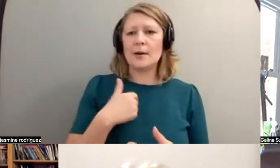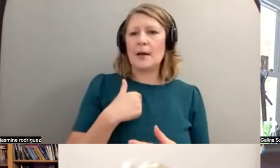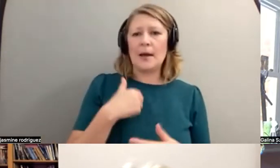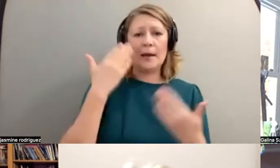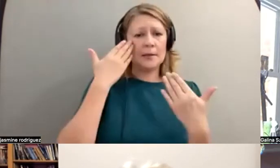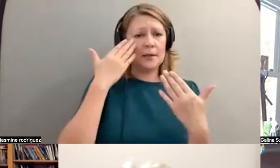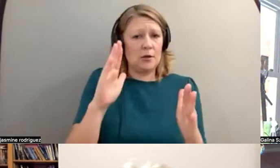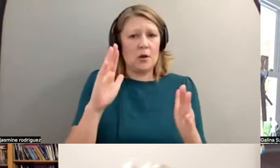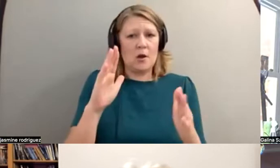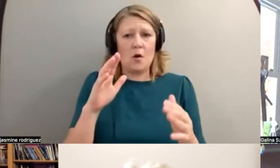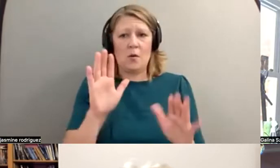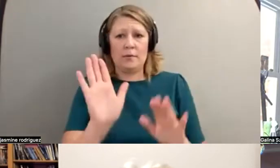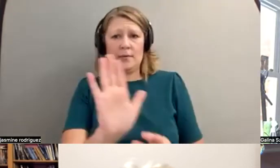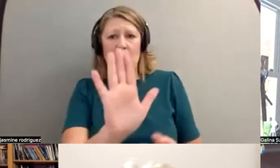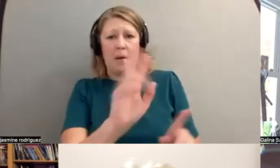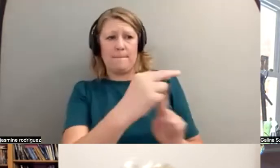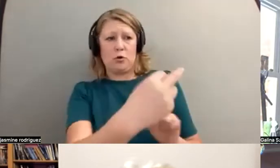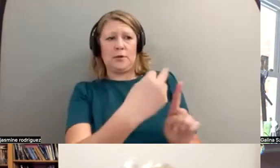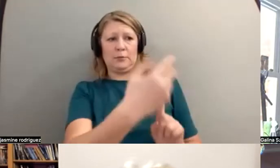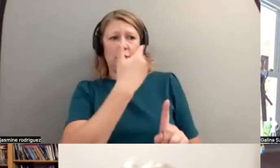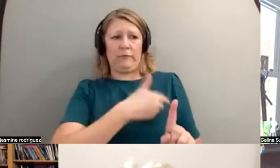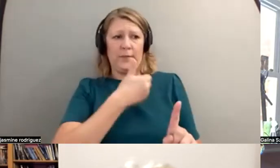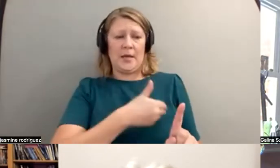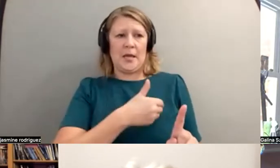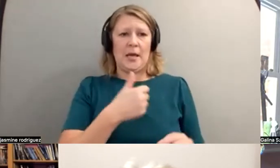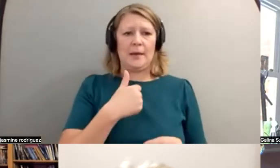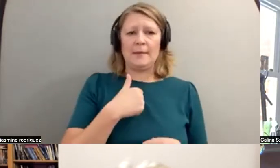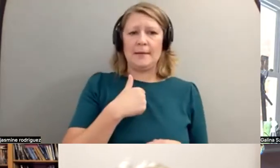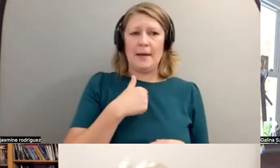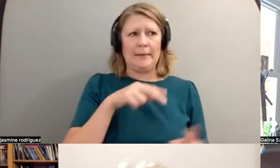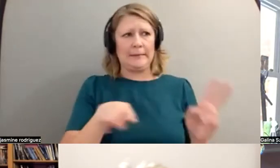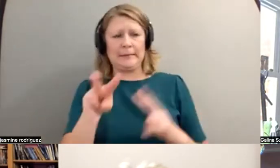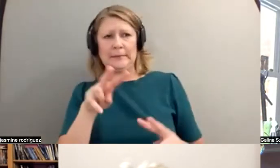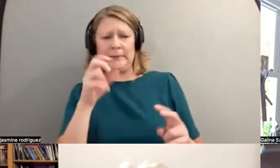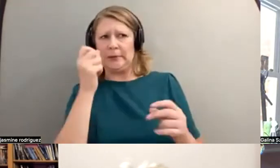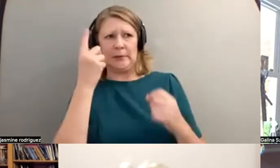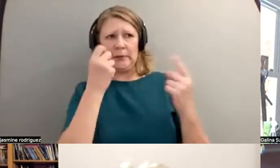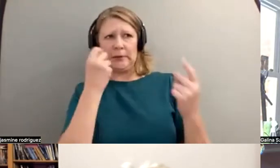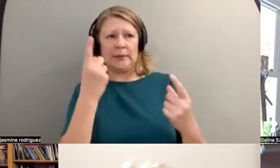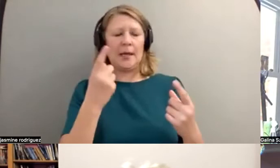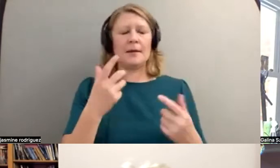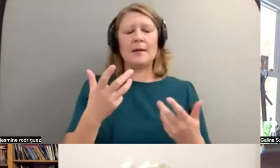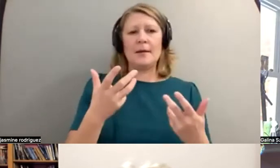and you don't want to upset people, by doing something that is not in a culture.